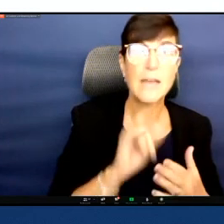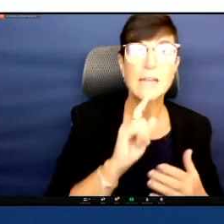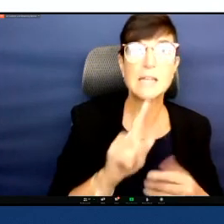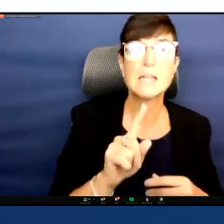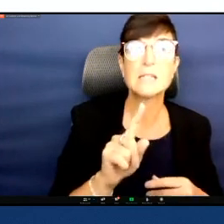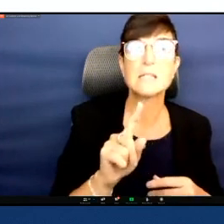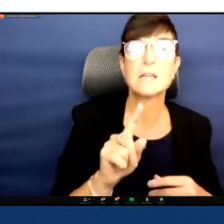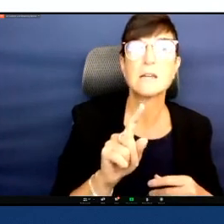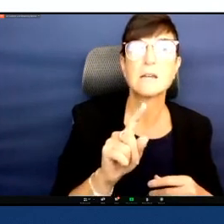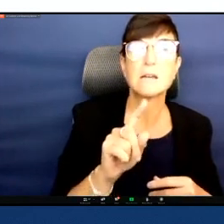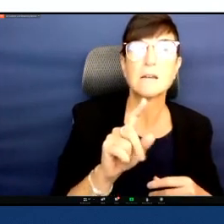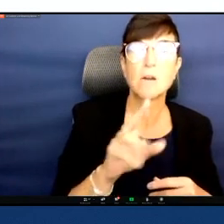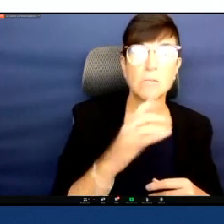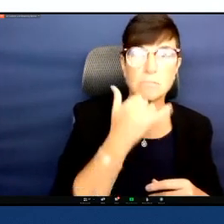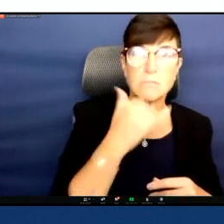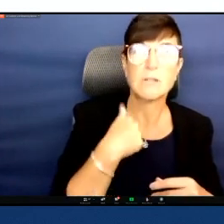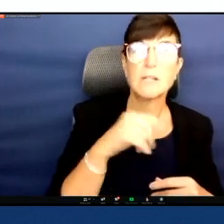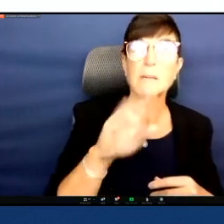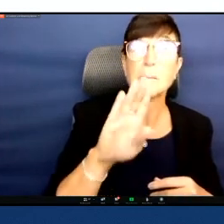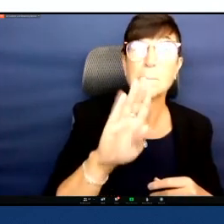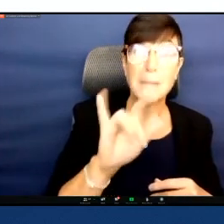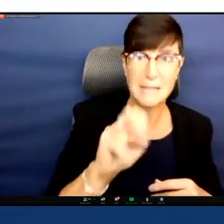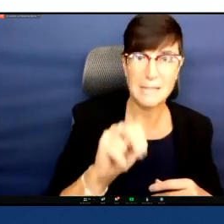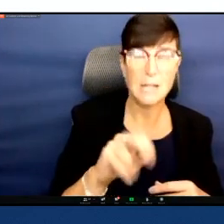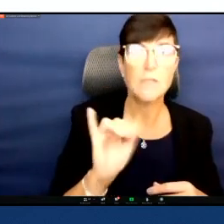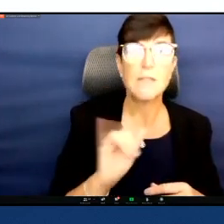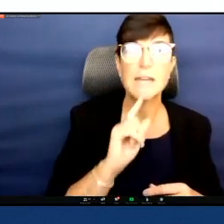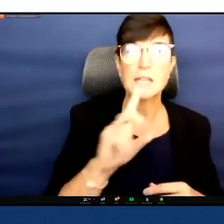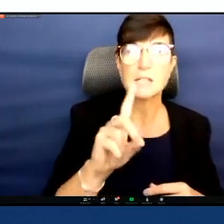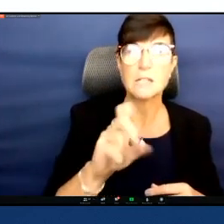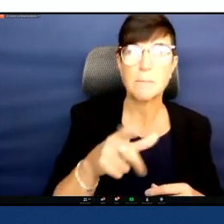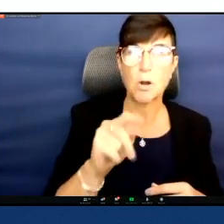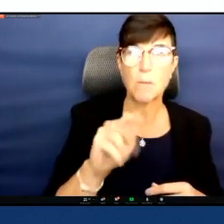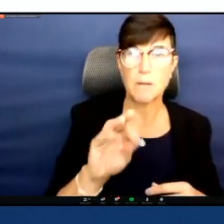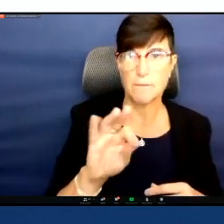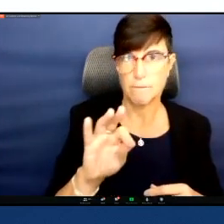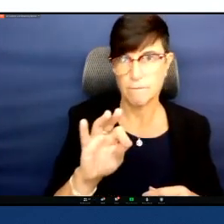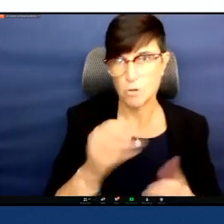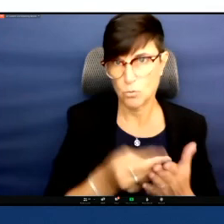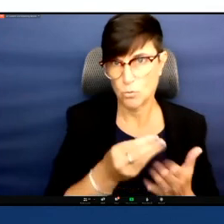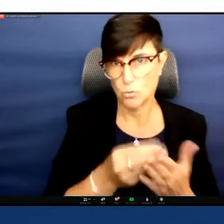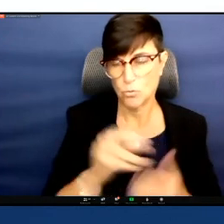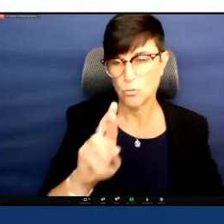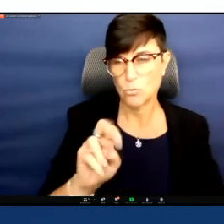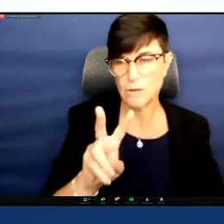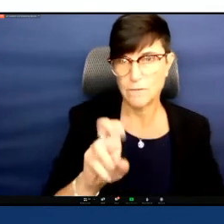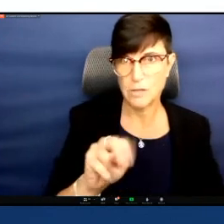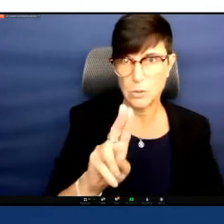But the vast majority of the federal, state and state revenue received to fund health and Human Services programs.